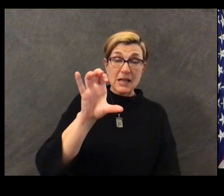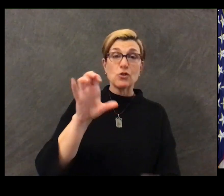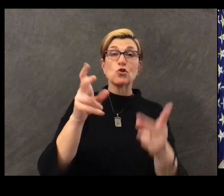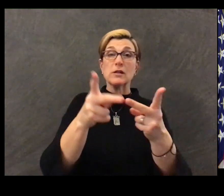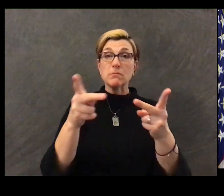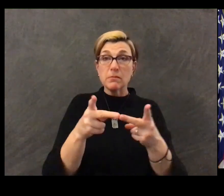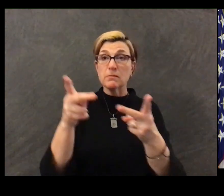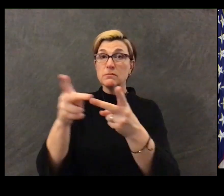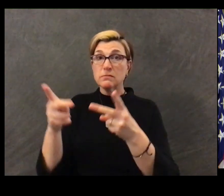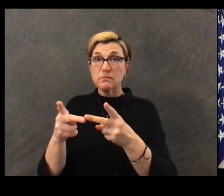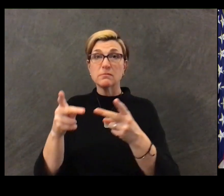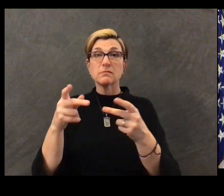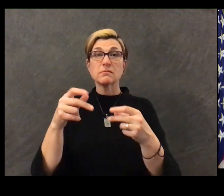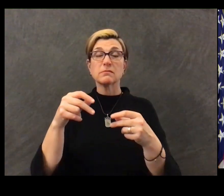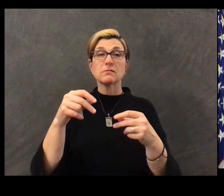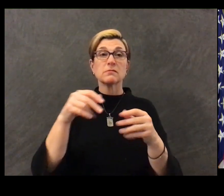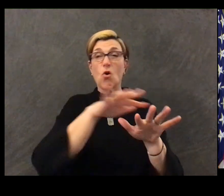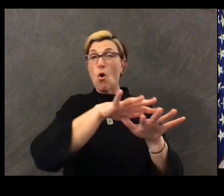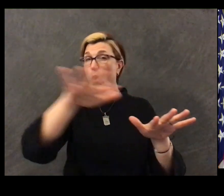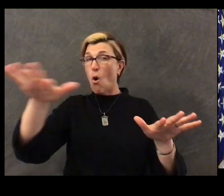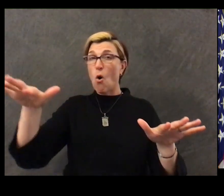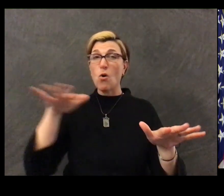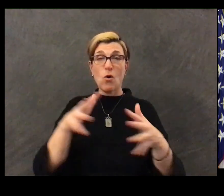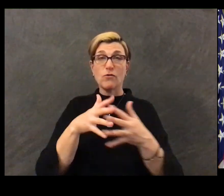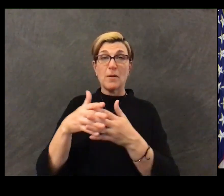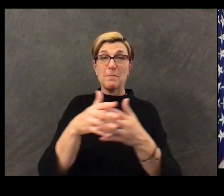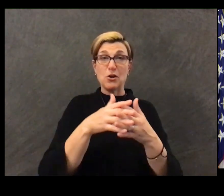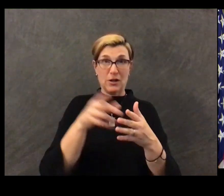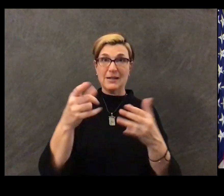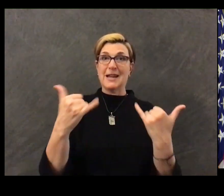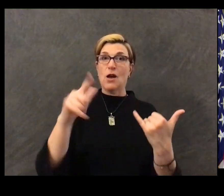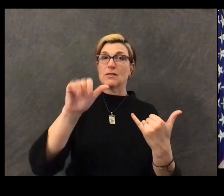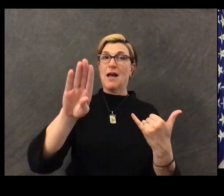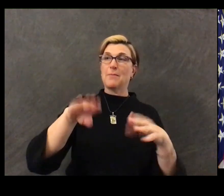convalescent plasma to patients and fusing them with antibodies of those who